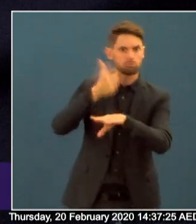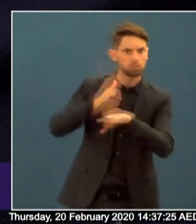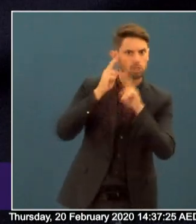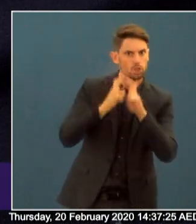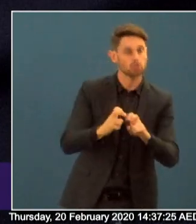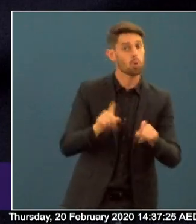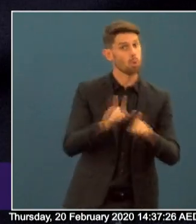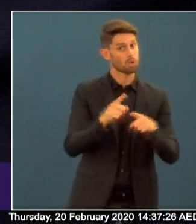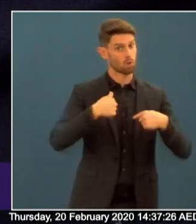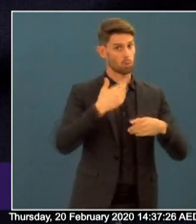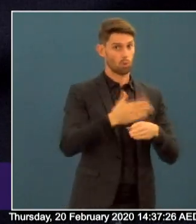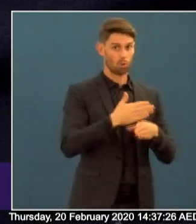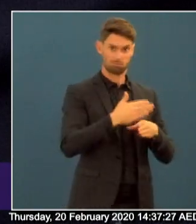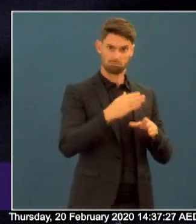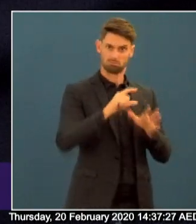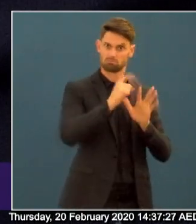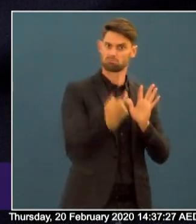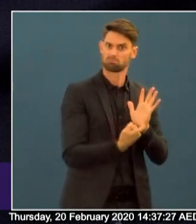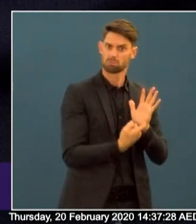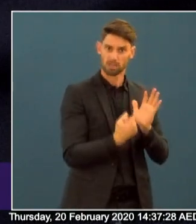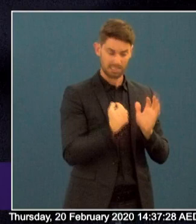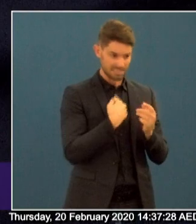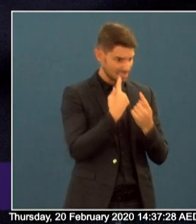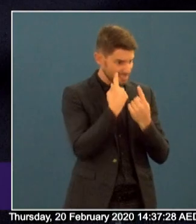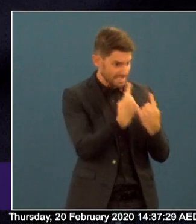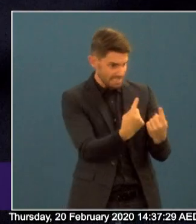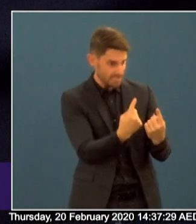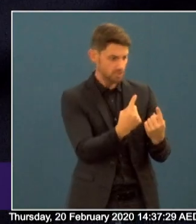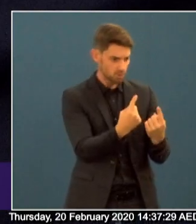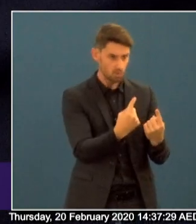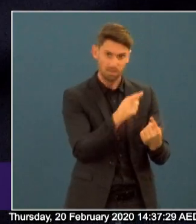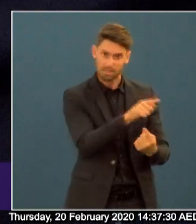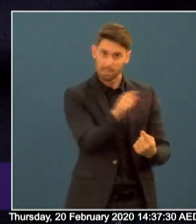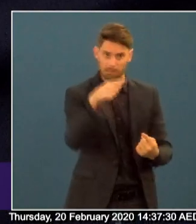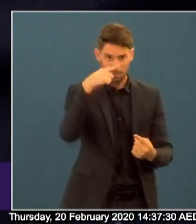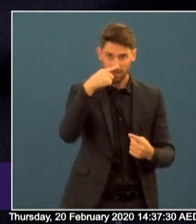for people with complex needs. And I see the direct impact of the difficulty people have in accessing